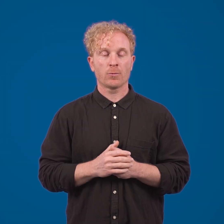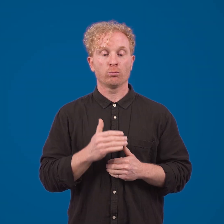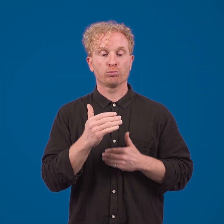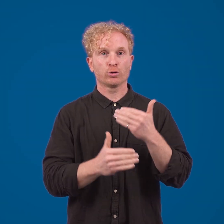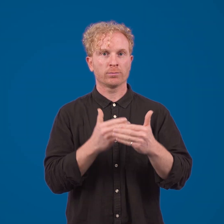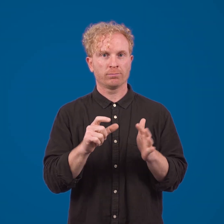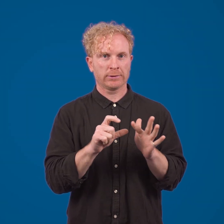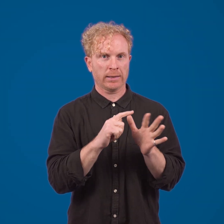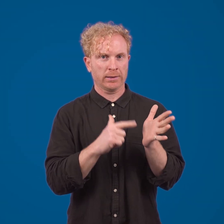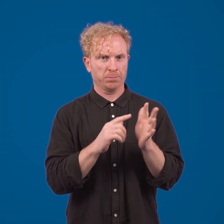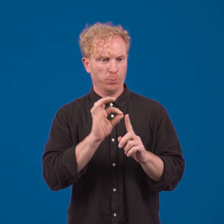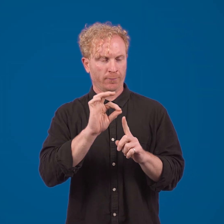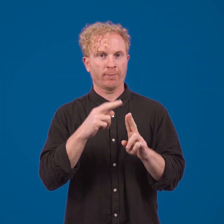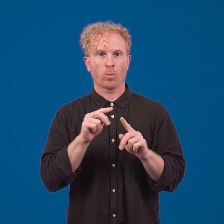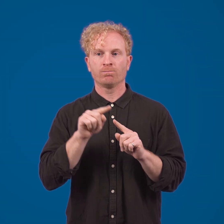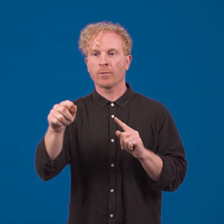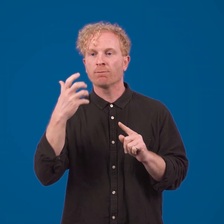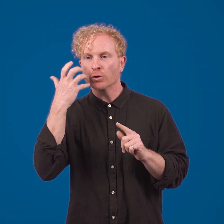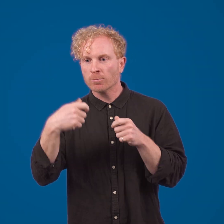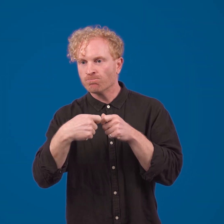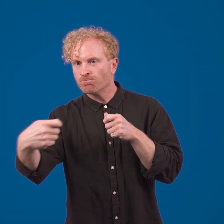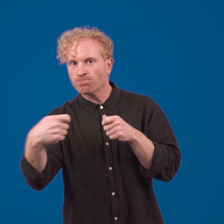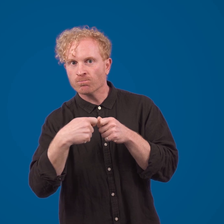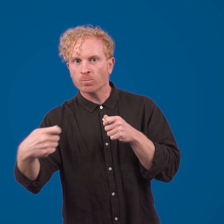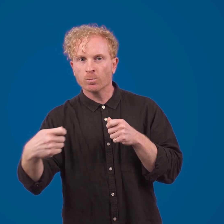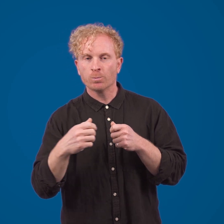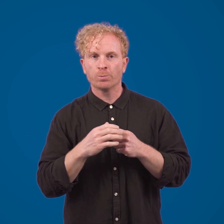Progress on data improvement for future measures.